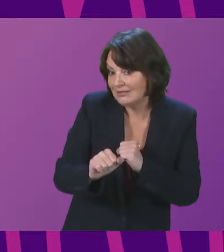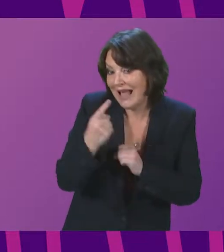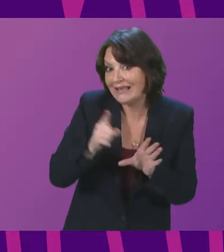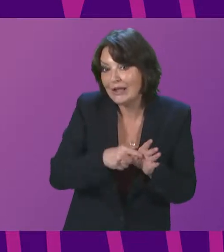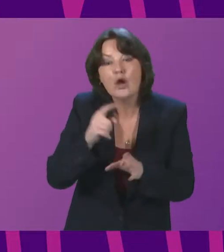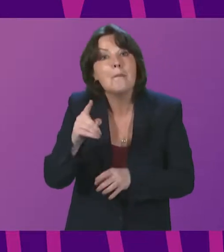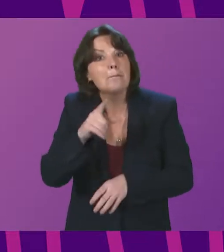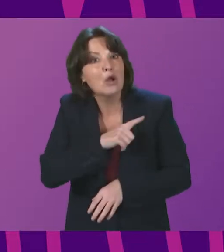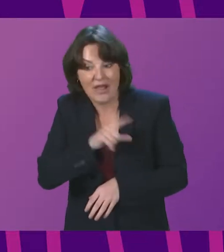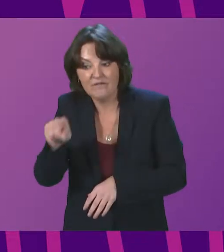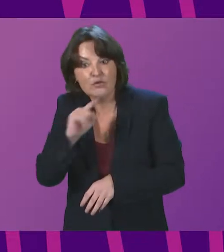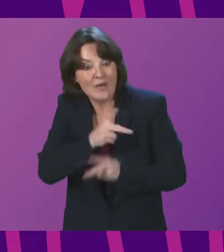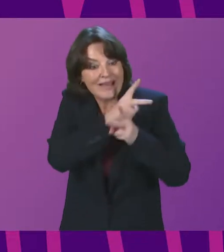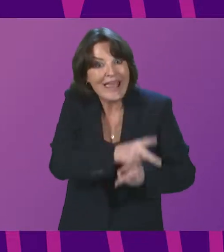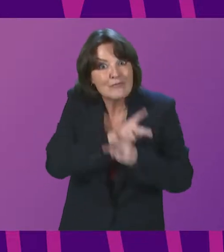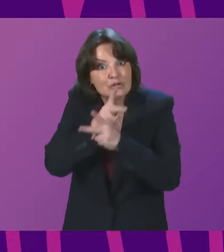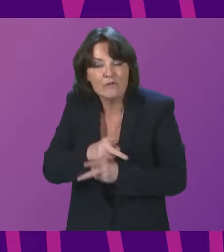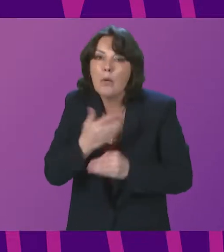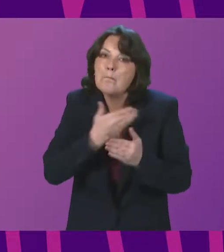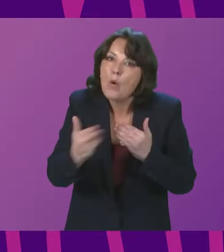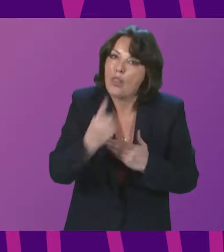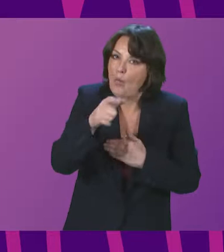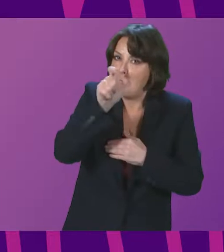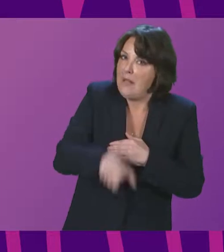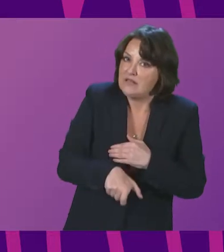That will be in addition to the young carer grant and the carers allowance supplement.